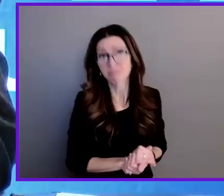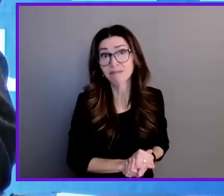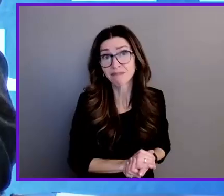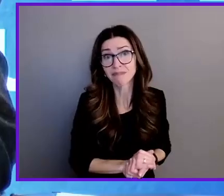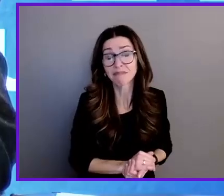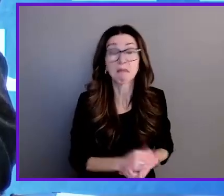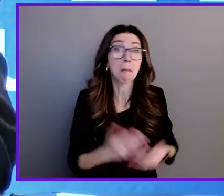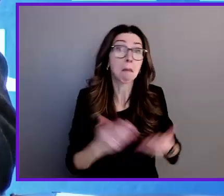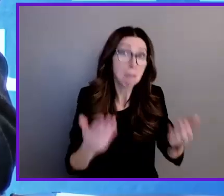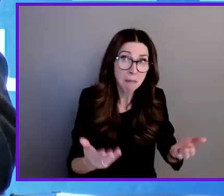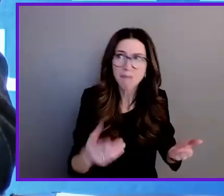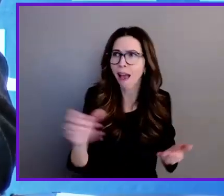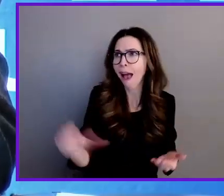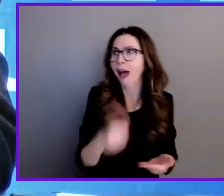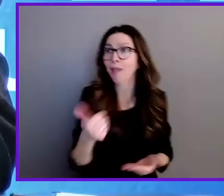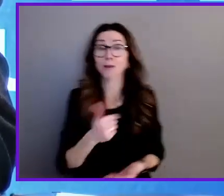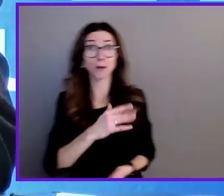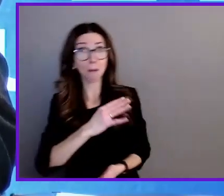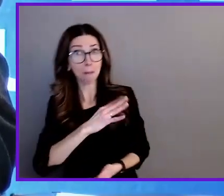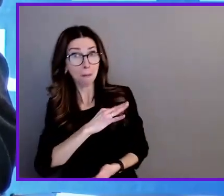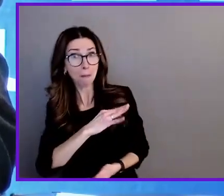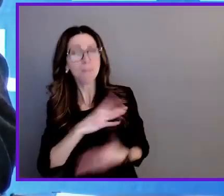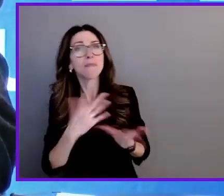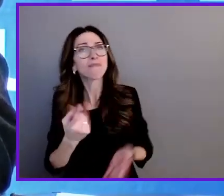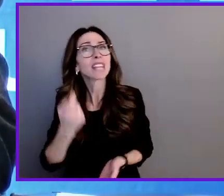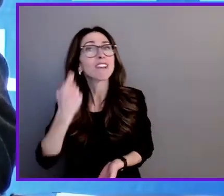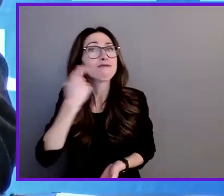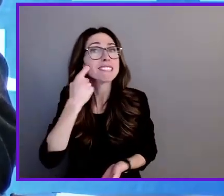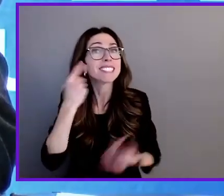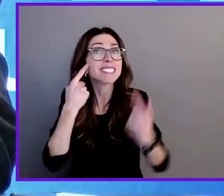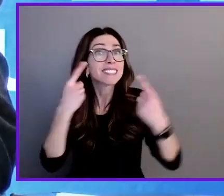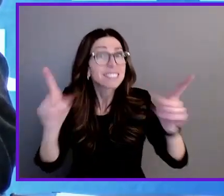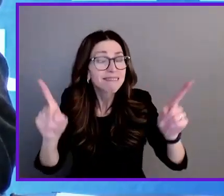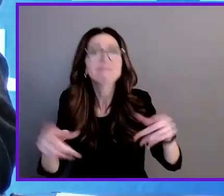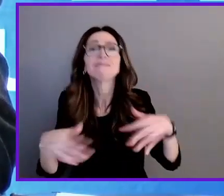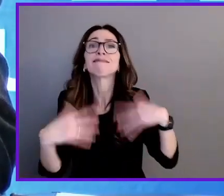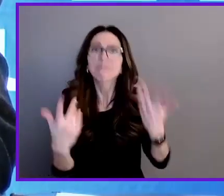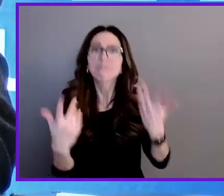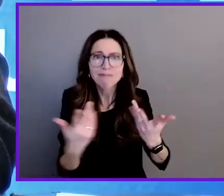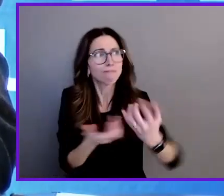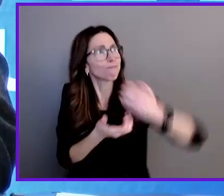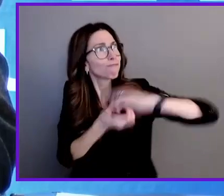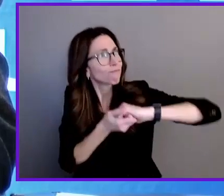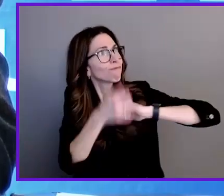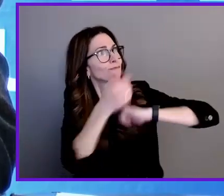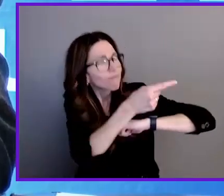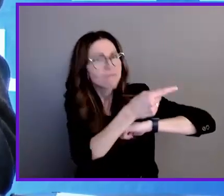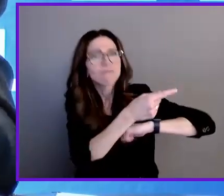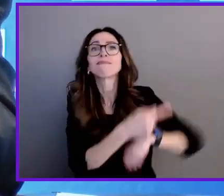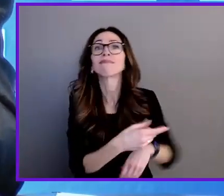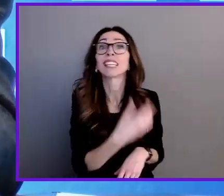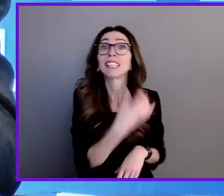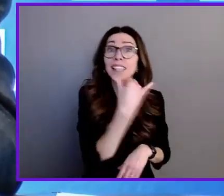that have recently been announced, the one with the Yukon, and the one with the Inuit Art Foundation.